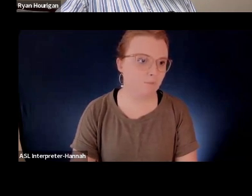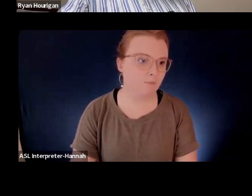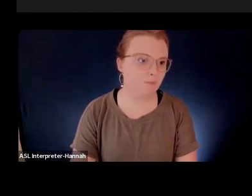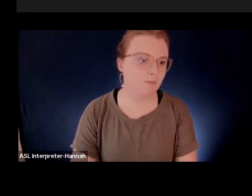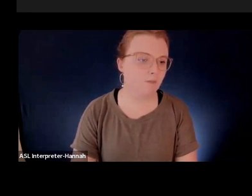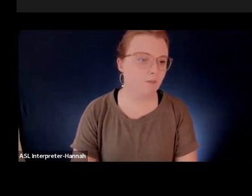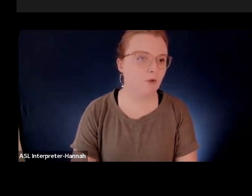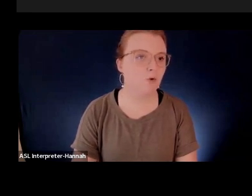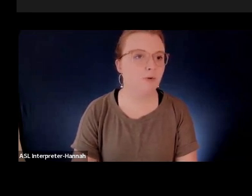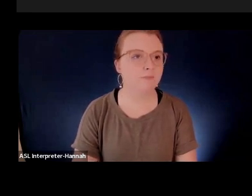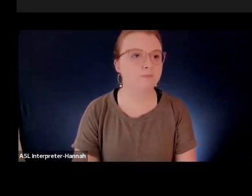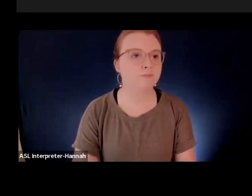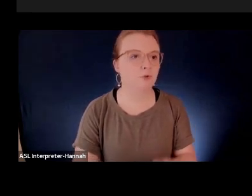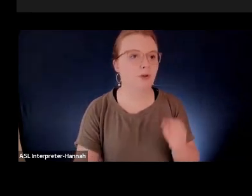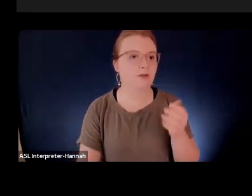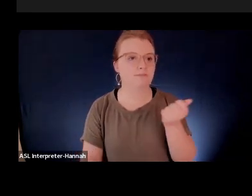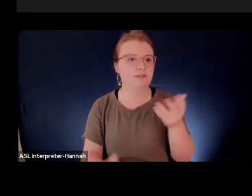We have another, oh yes, a few more.